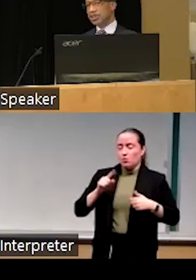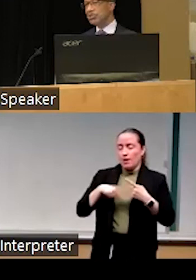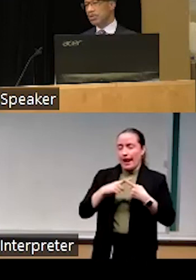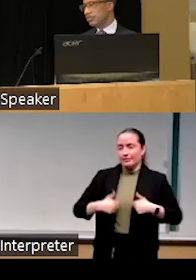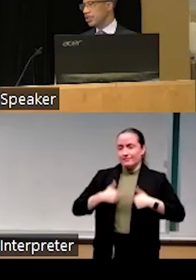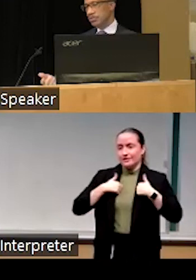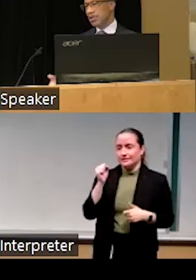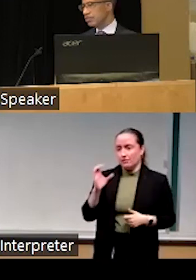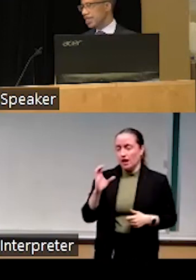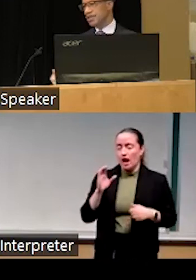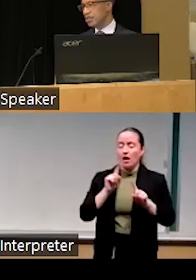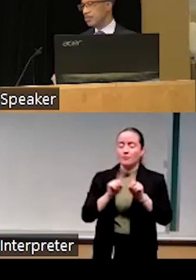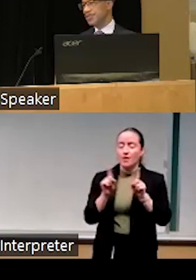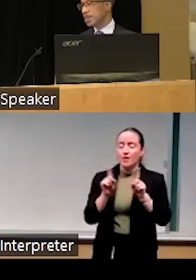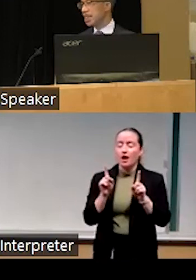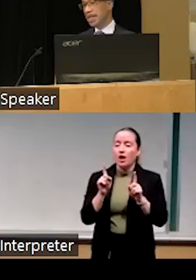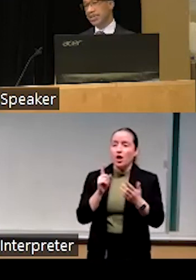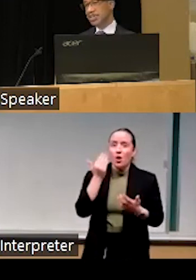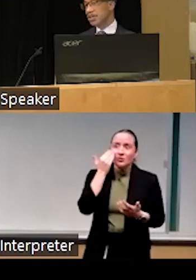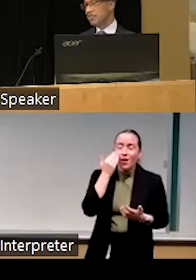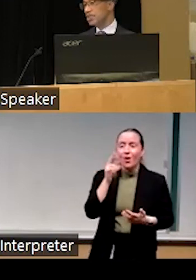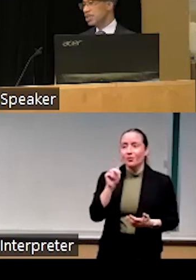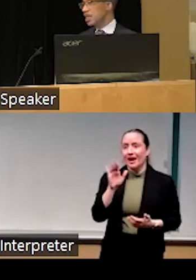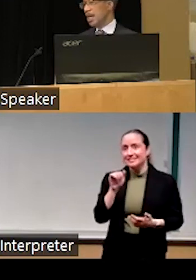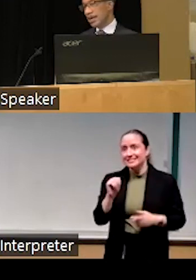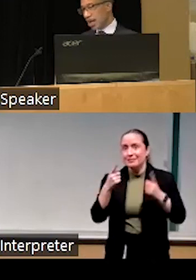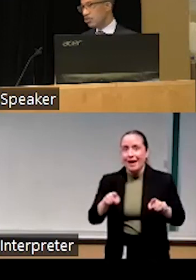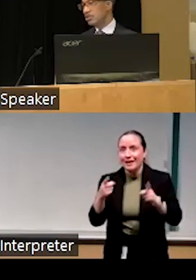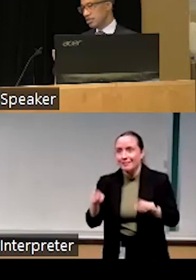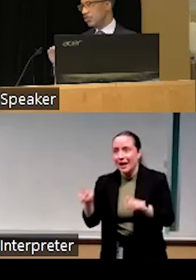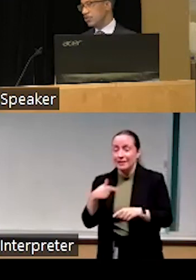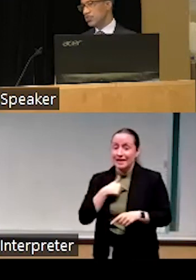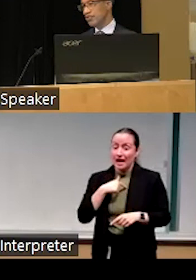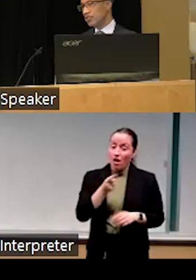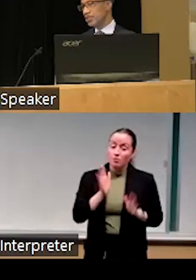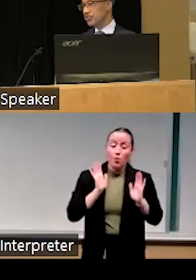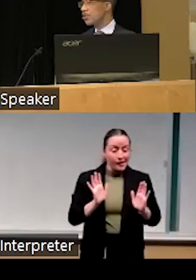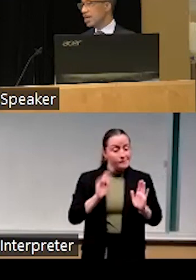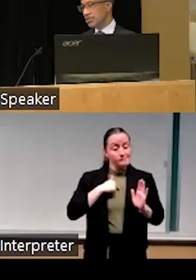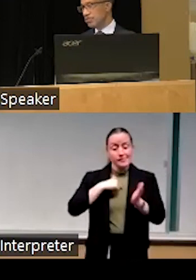well you know the you know the racism and I have to tell them I I learned over the 24 years no I